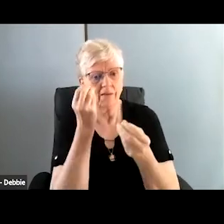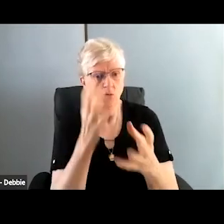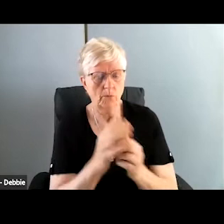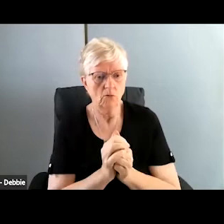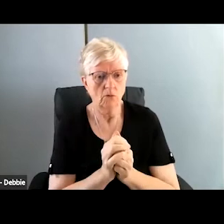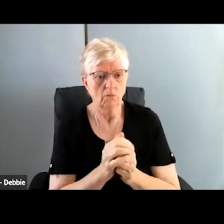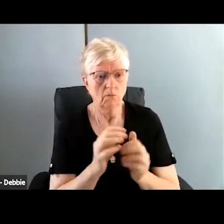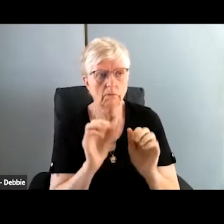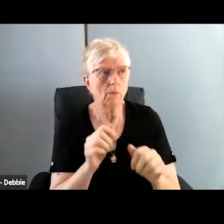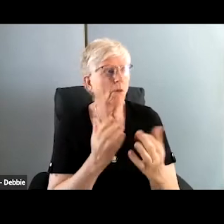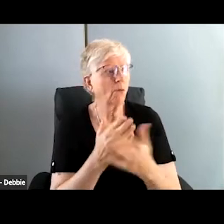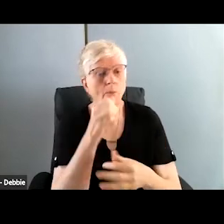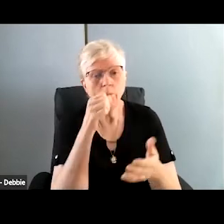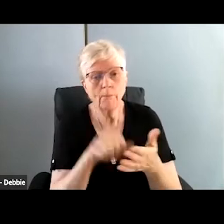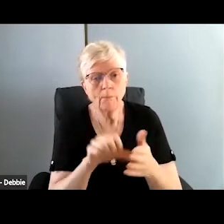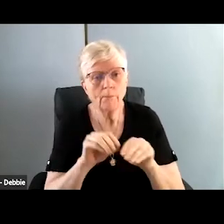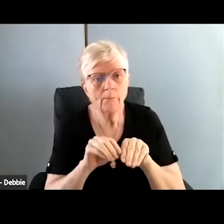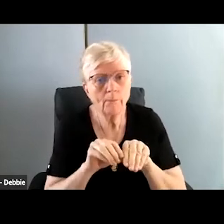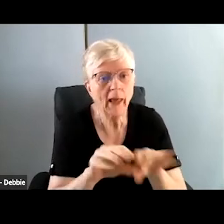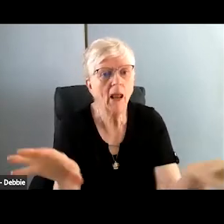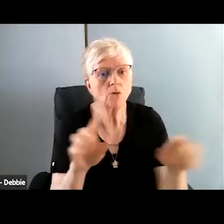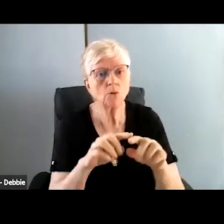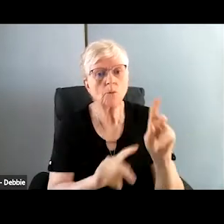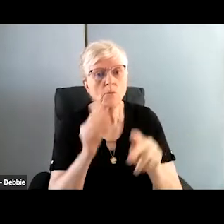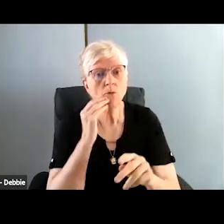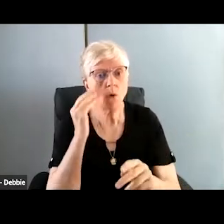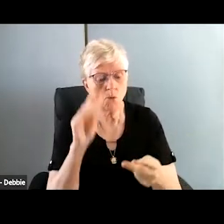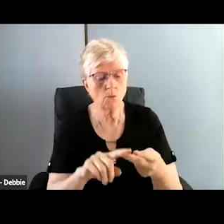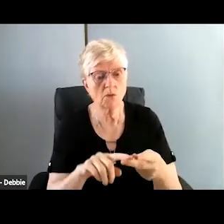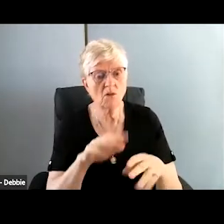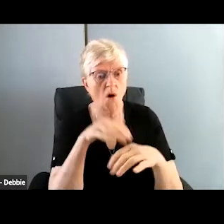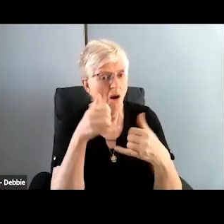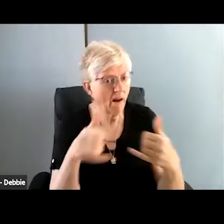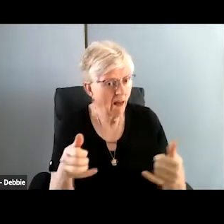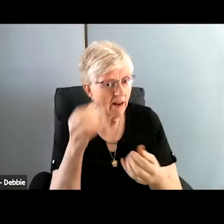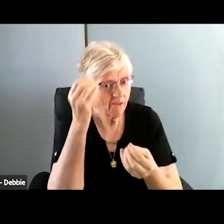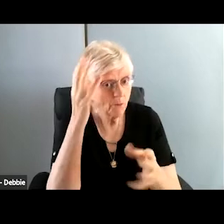THAT COULD BE THROUGH MAIL-OUTS DIRECTLY TO PEOPLE'S THAT COULD BE THROUGH MAIL-OUTS DIRECTLY TO PEOPLE'S HOMES, HOMES, ONLINE INFORMATION , EMAIL, FACE-TO-FACE THROUGH A HEALTH